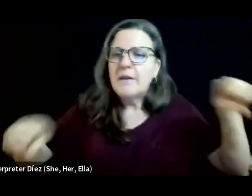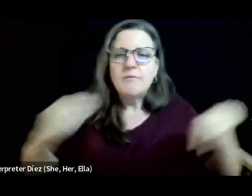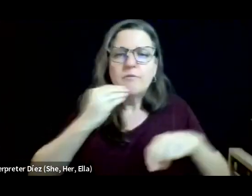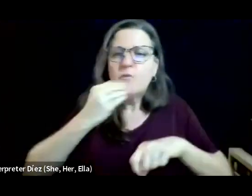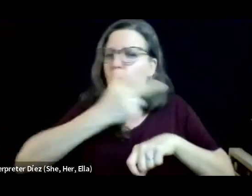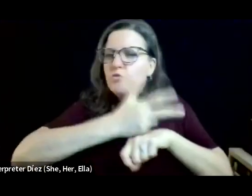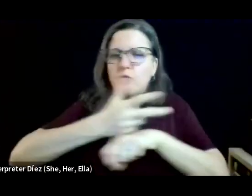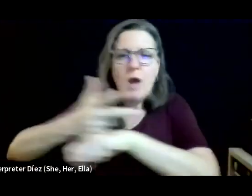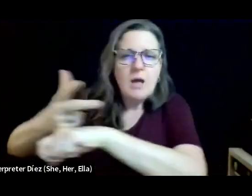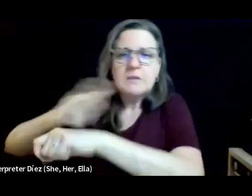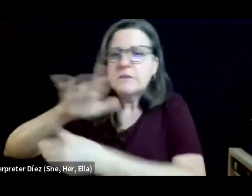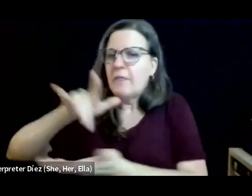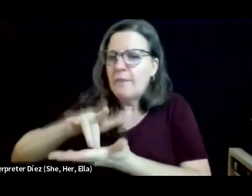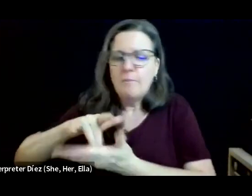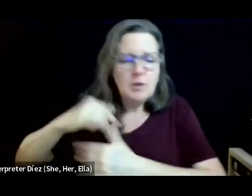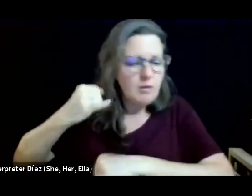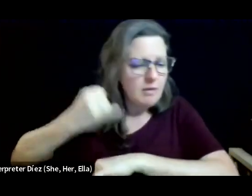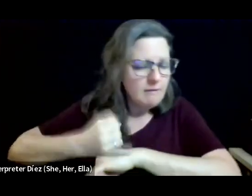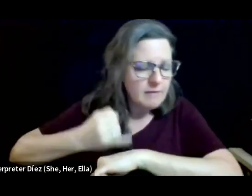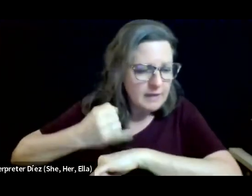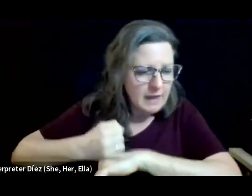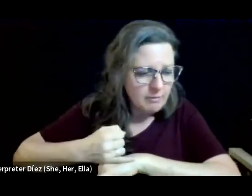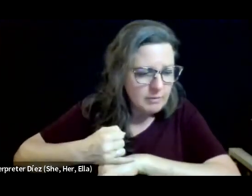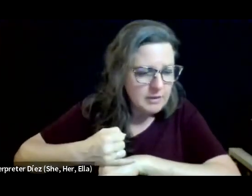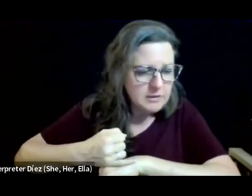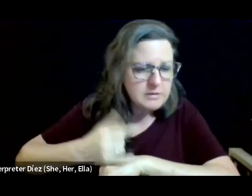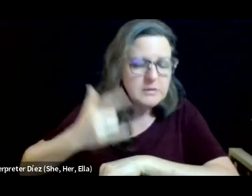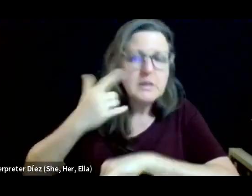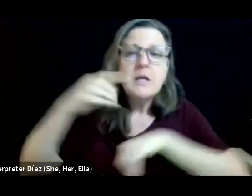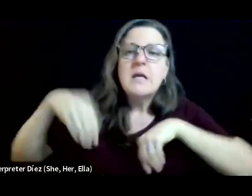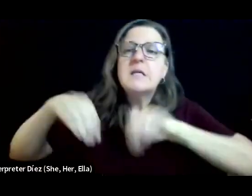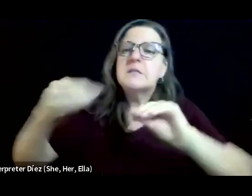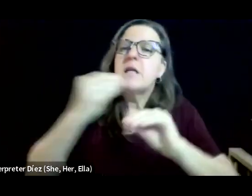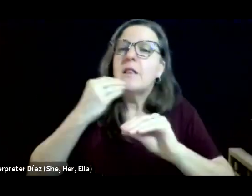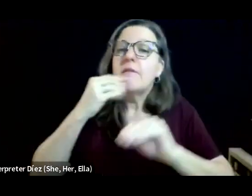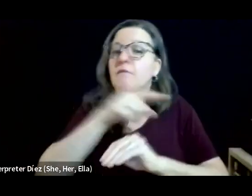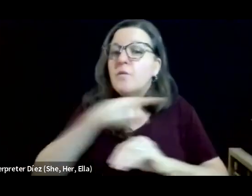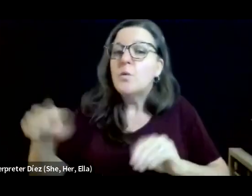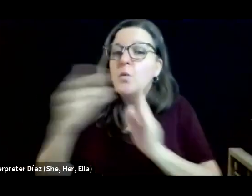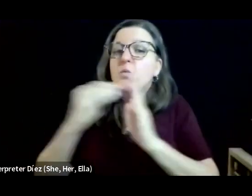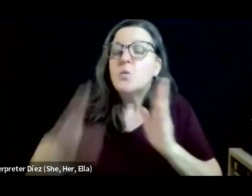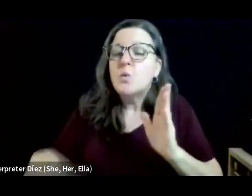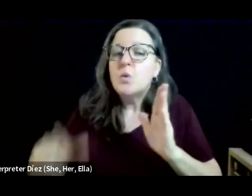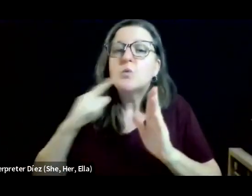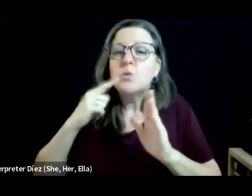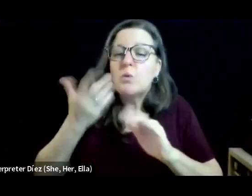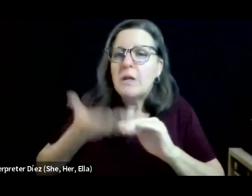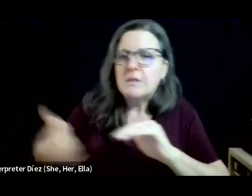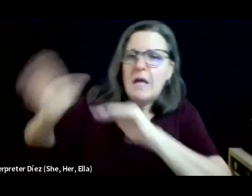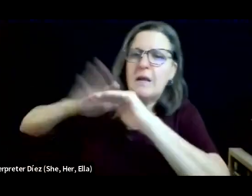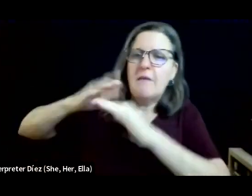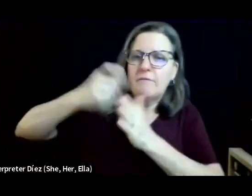campus, feeding the students at inflated prices. The cafeteria was used as a social place for the